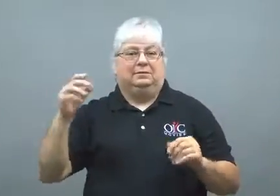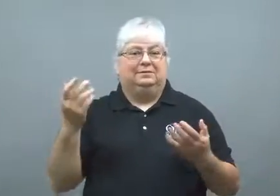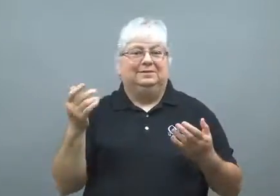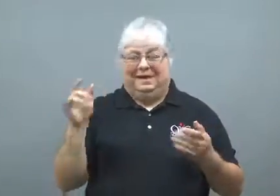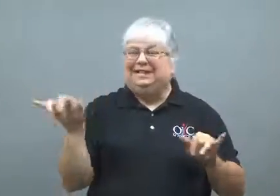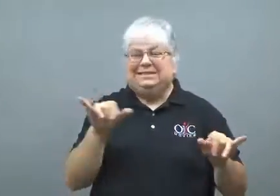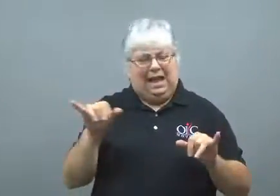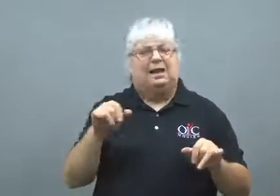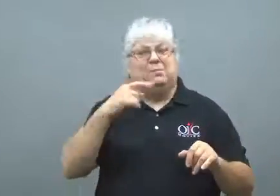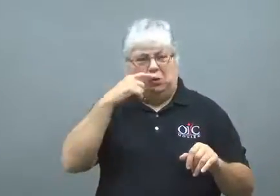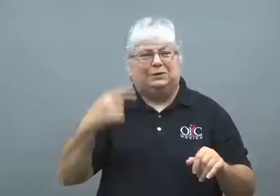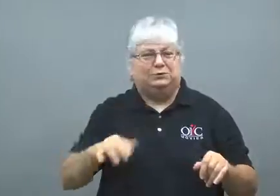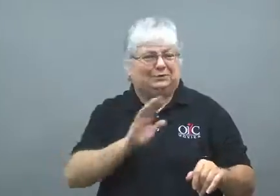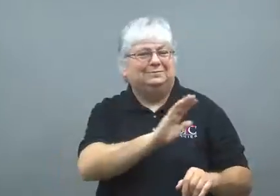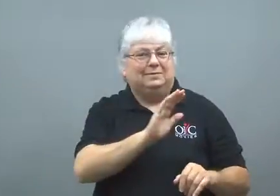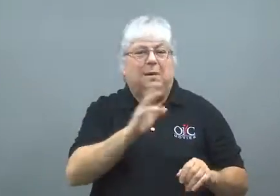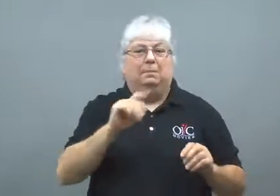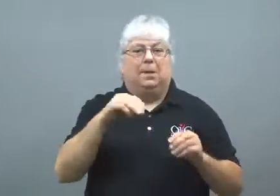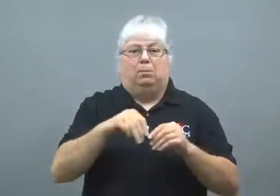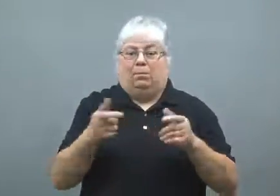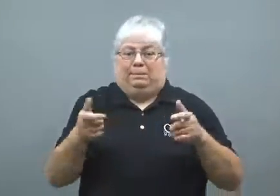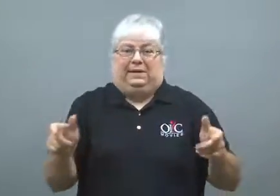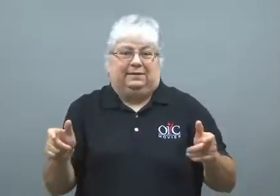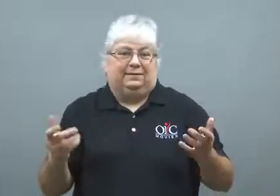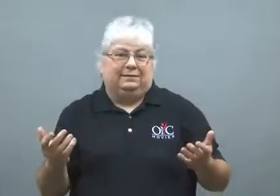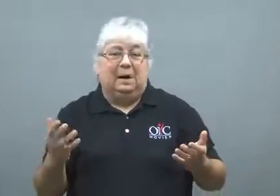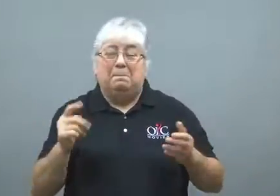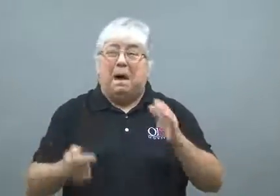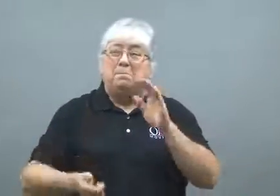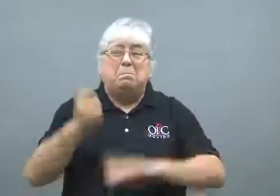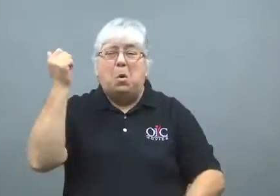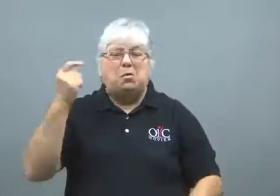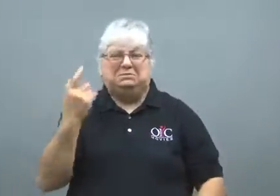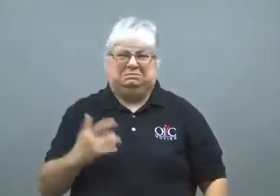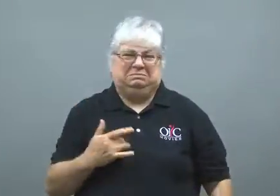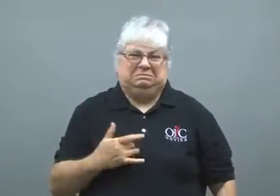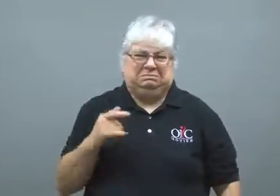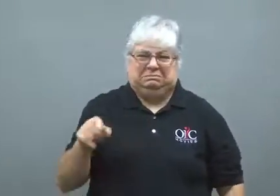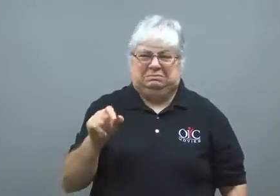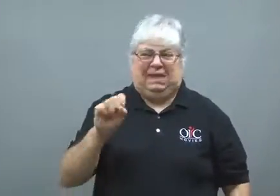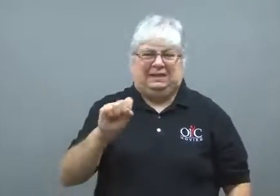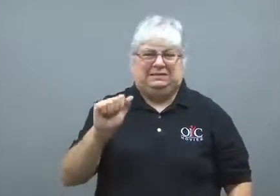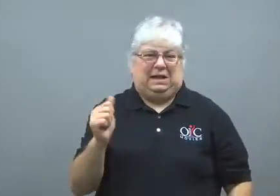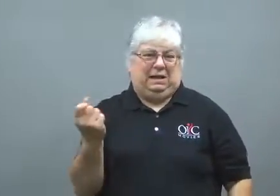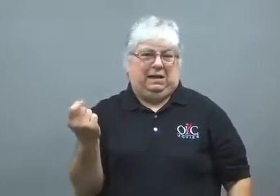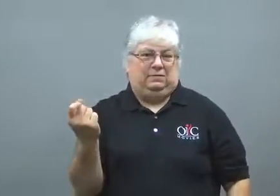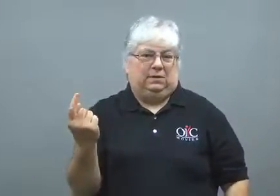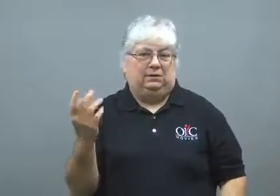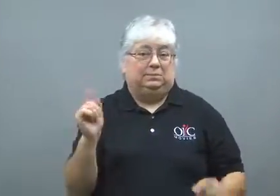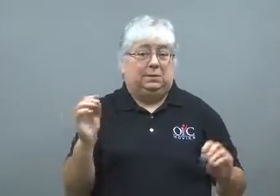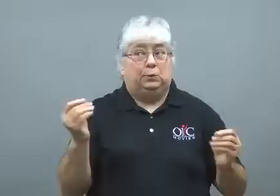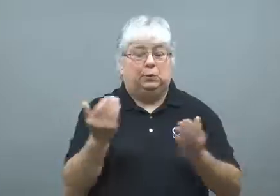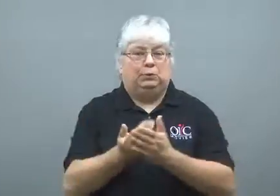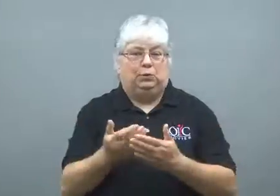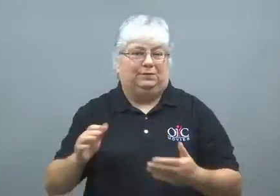That's also a Russian built missile, but larger.